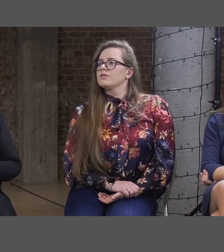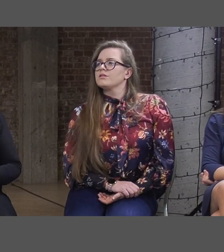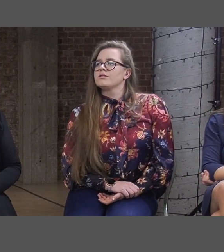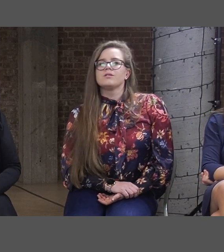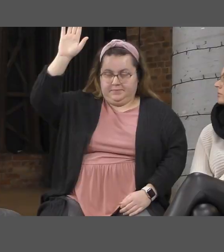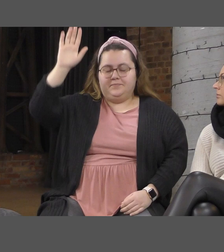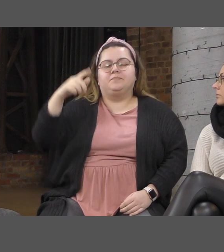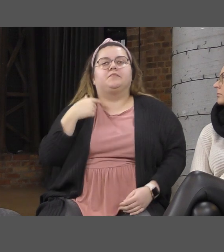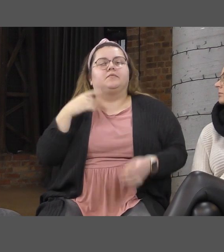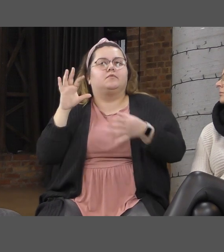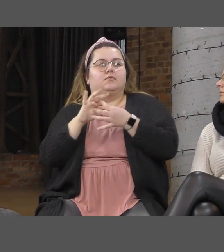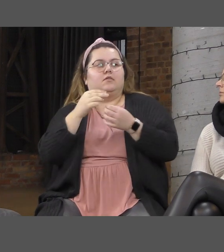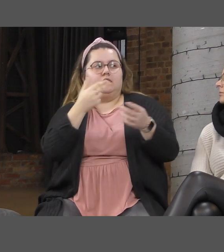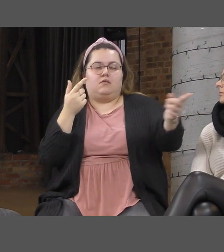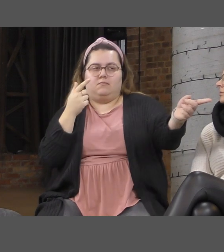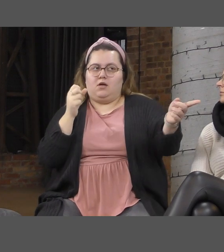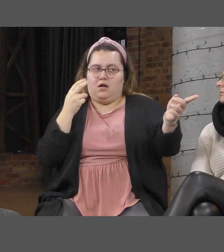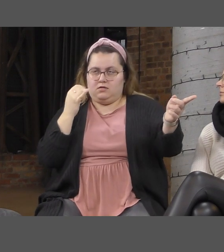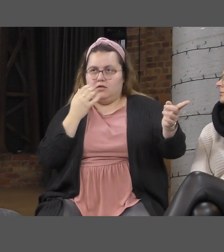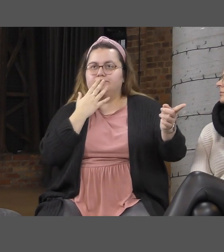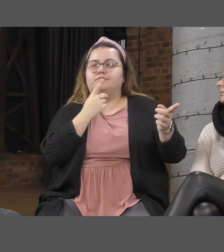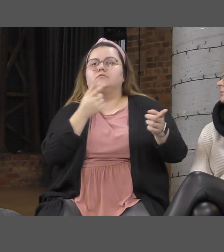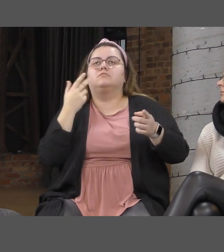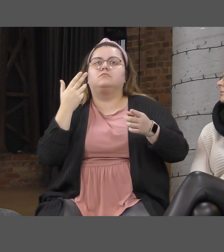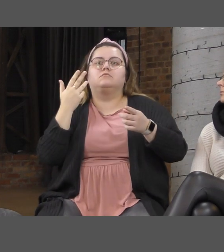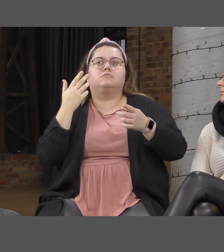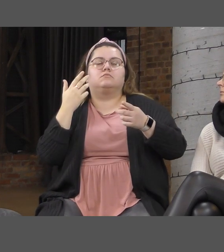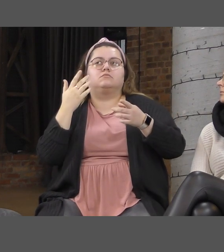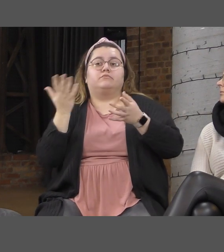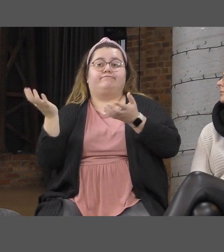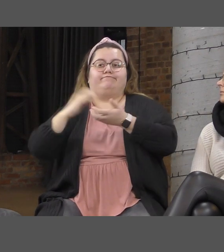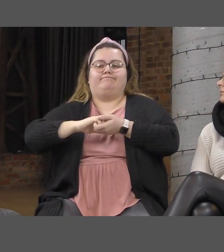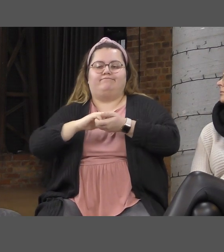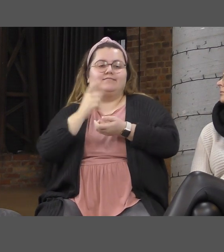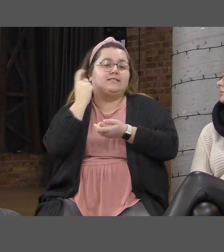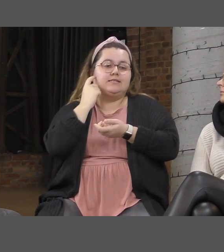[Tomasz]: Aga, please. [Agnieszka]: I wanted to to refer to the topic of Annie: